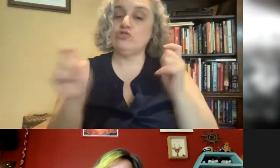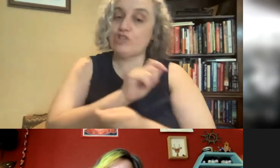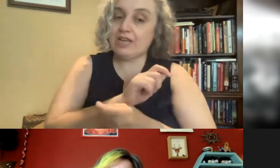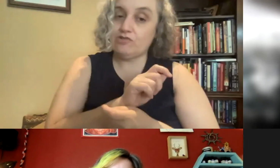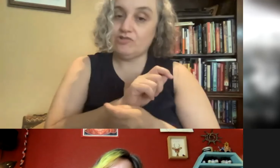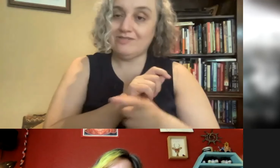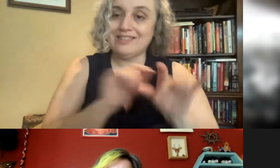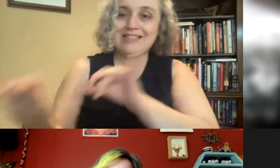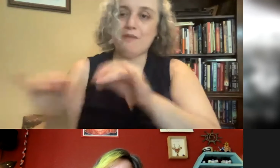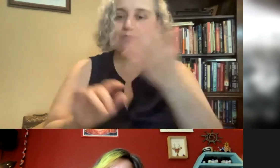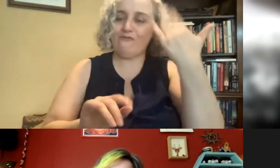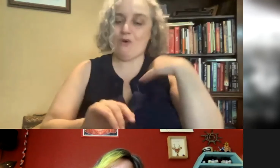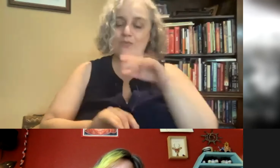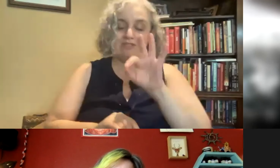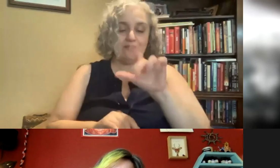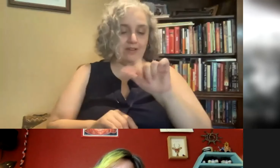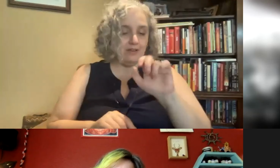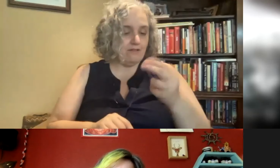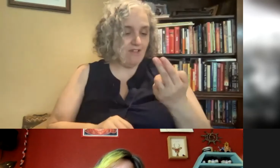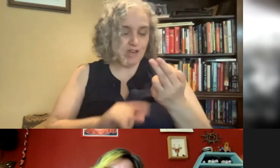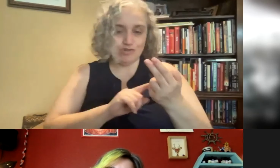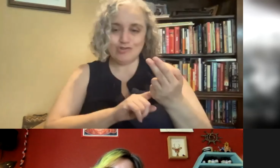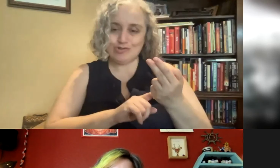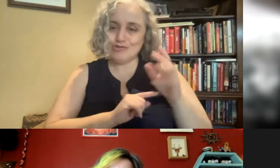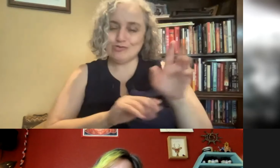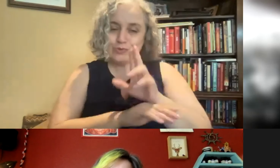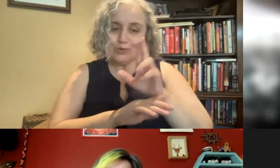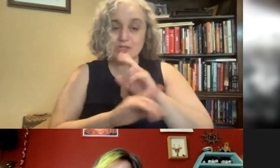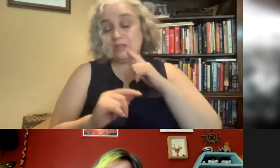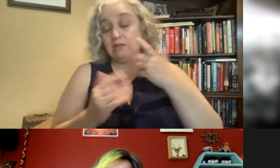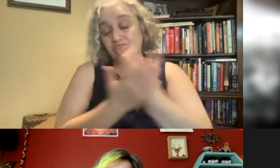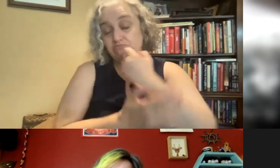when we see the really good uses of it. That's my hope anyway.